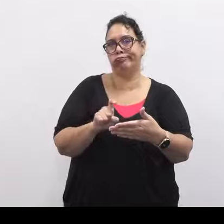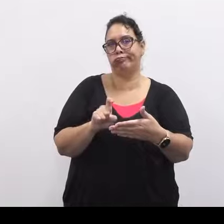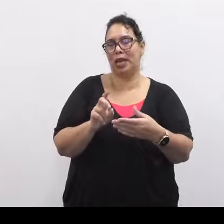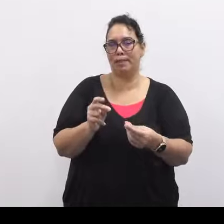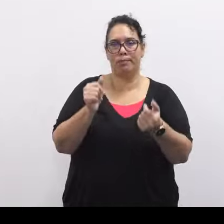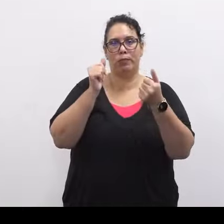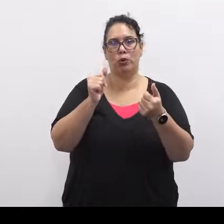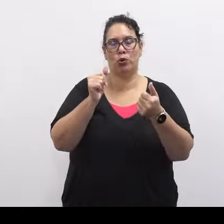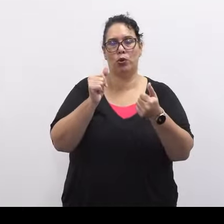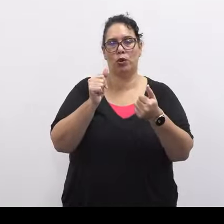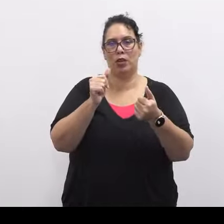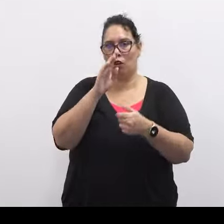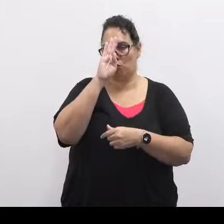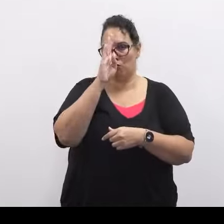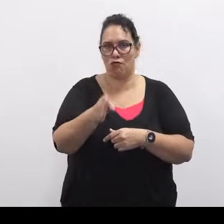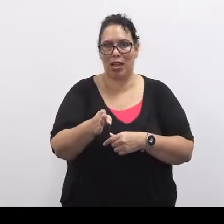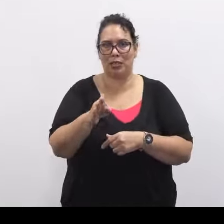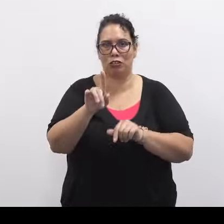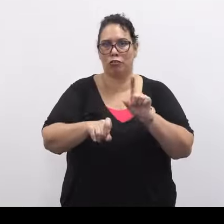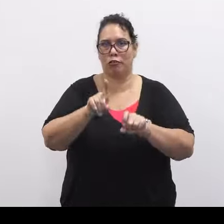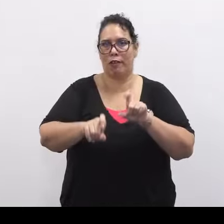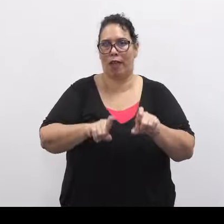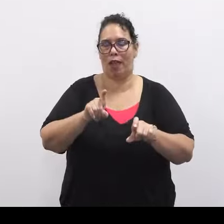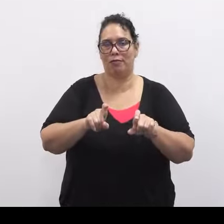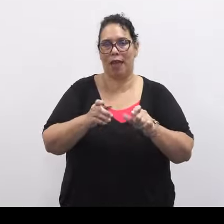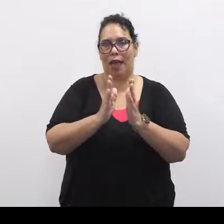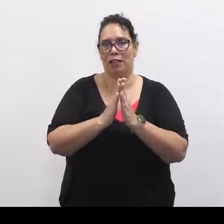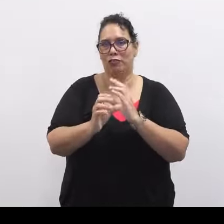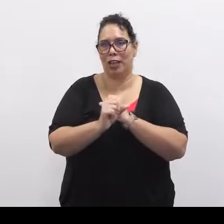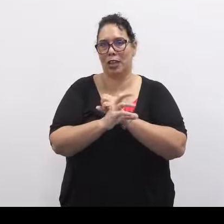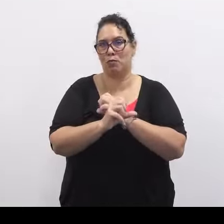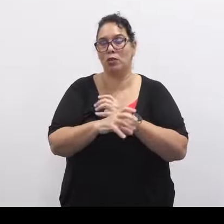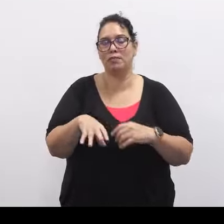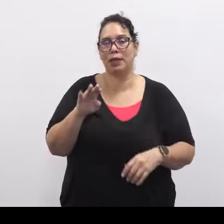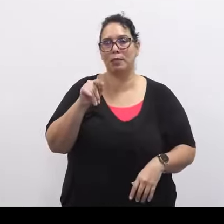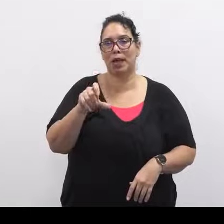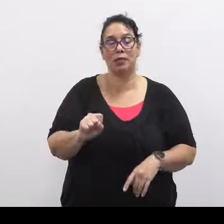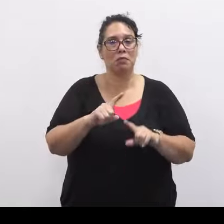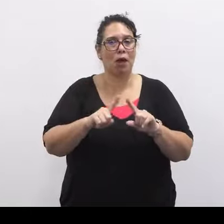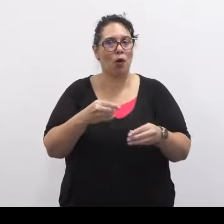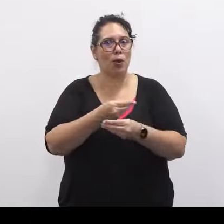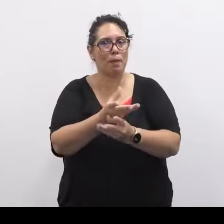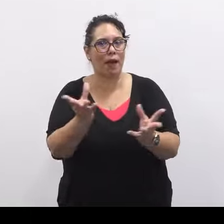that we asked for their input about the maps. But in addition, we passed out those flyers at a bunch of different community events.